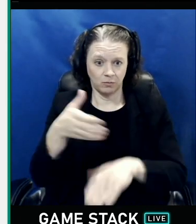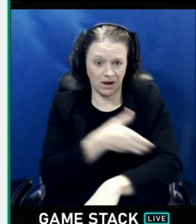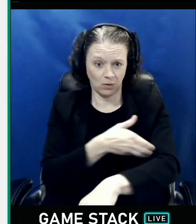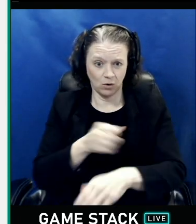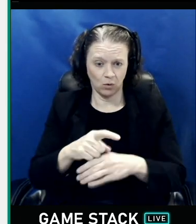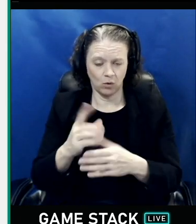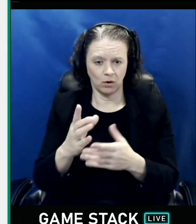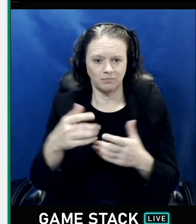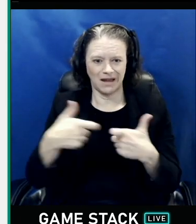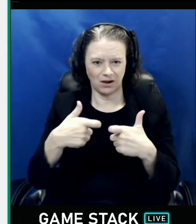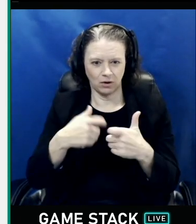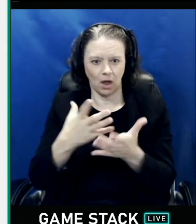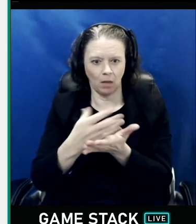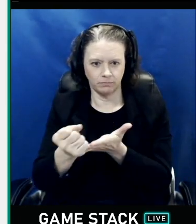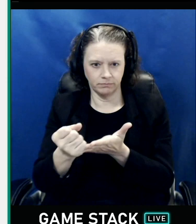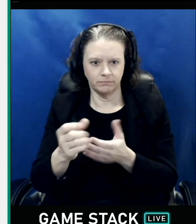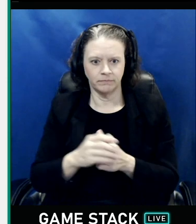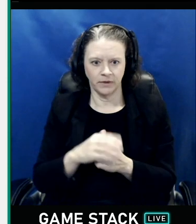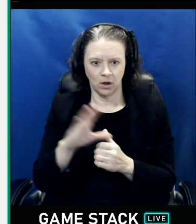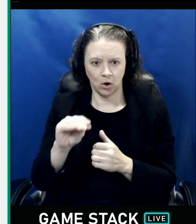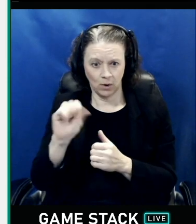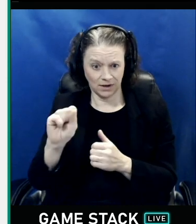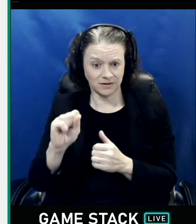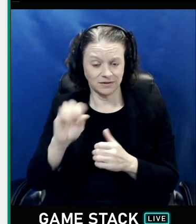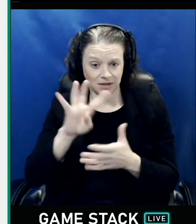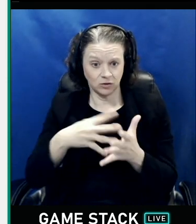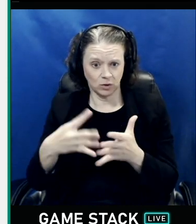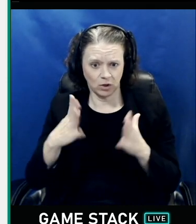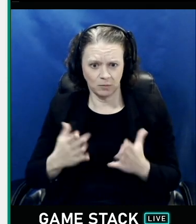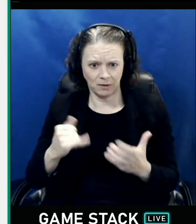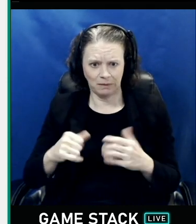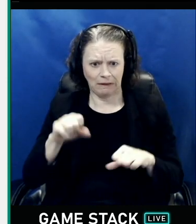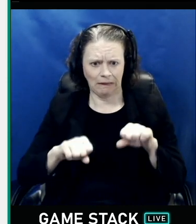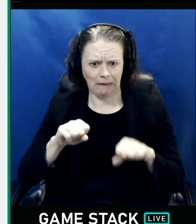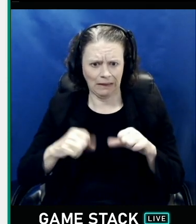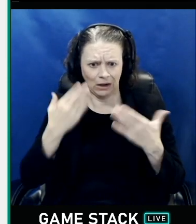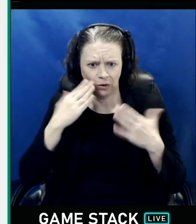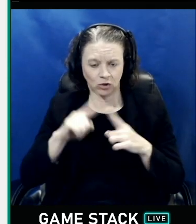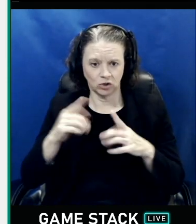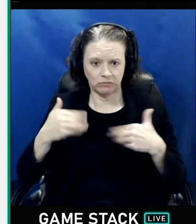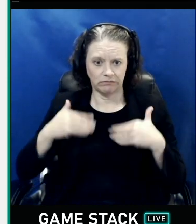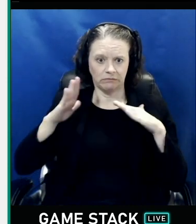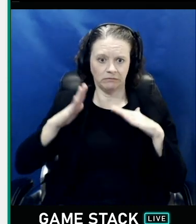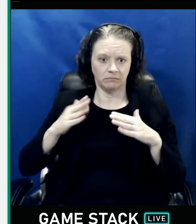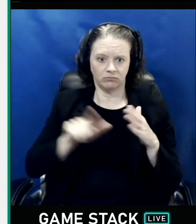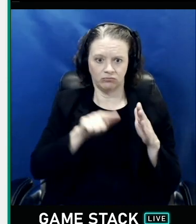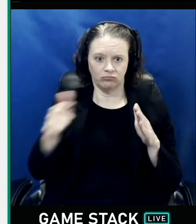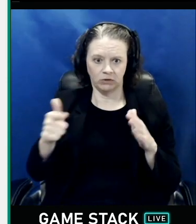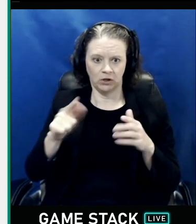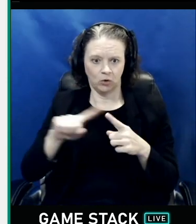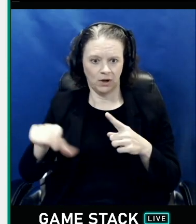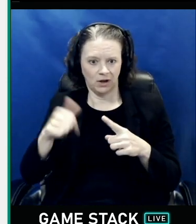Worse yet, the OS scheduler may be unable to determine if it should yield to another program thread with payload work rather than spend.